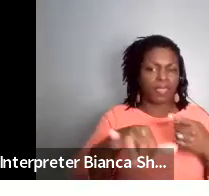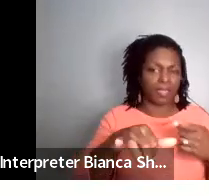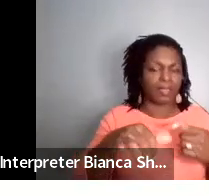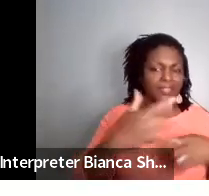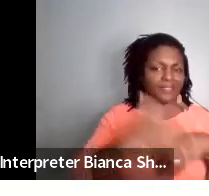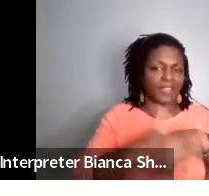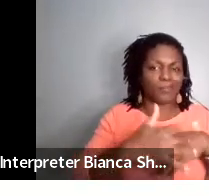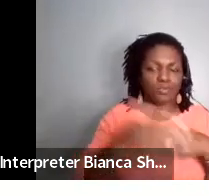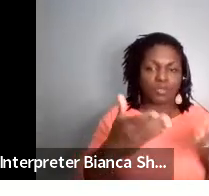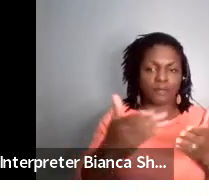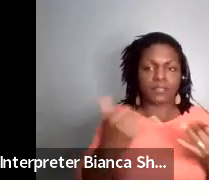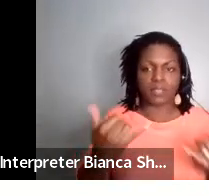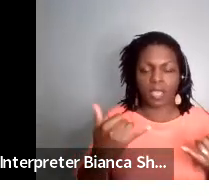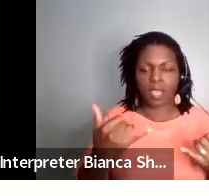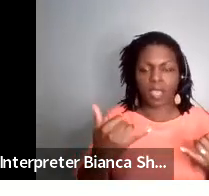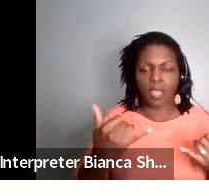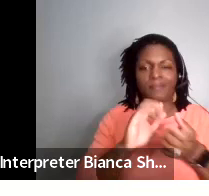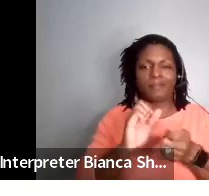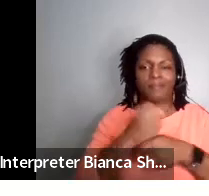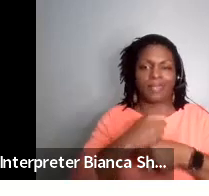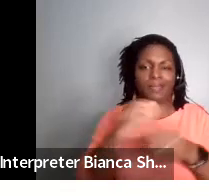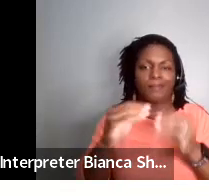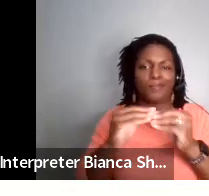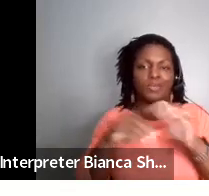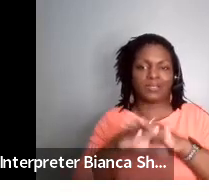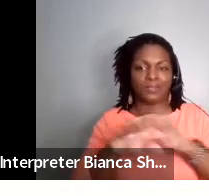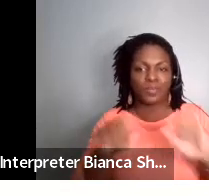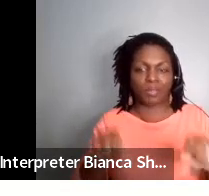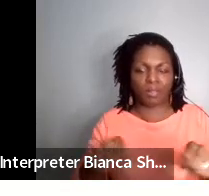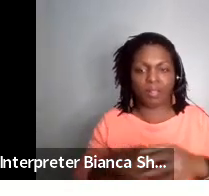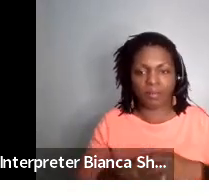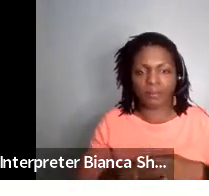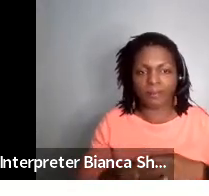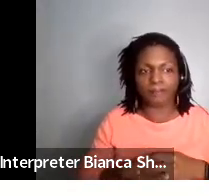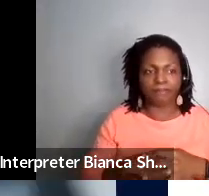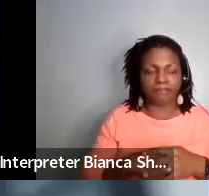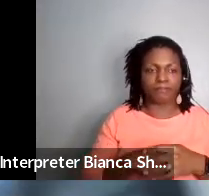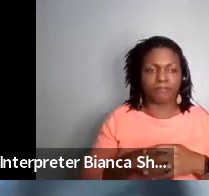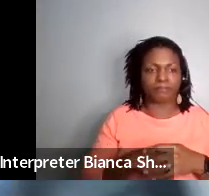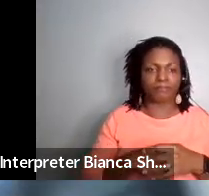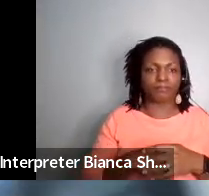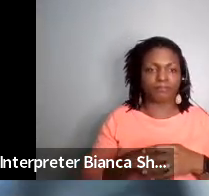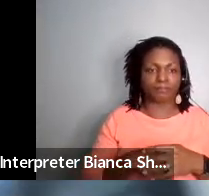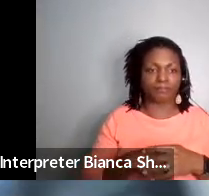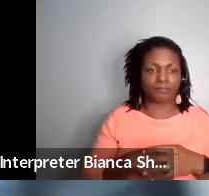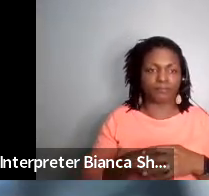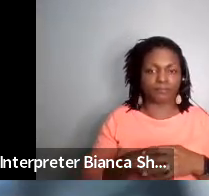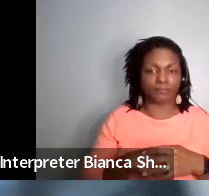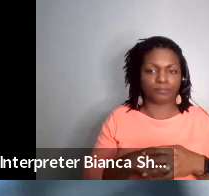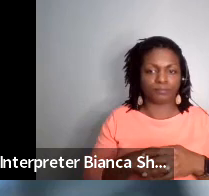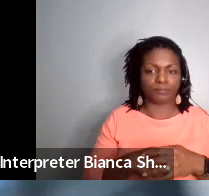country to make those services more accessible